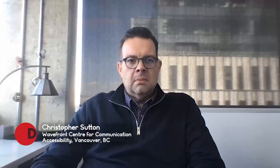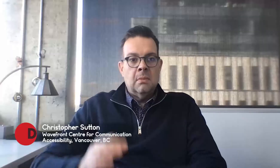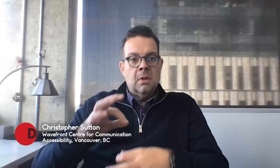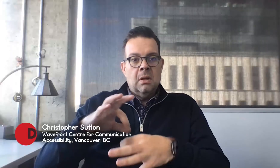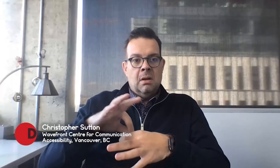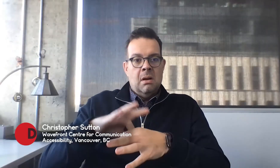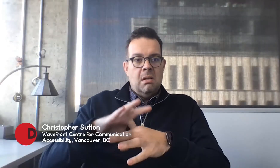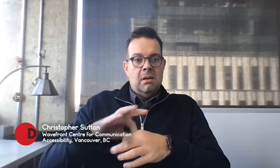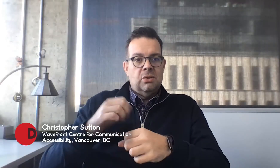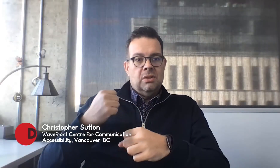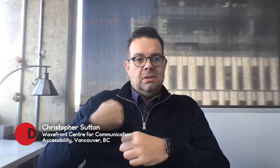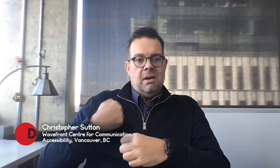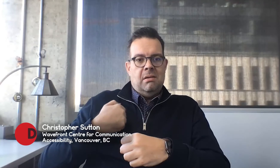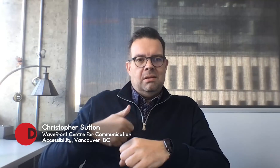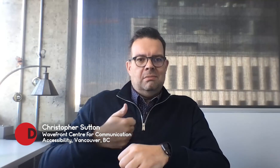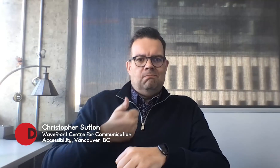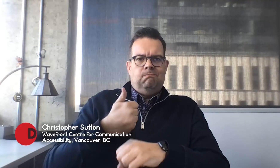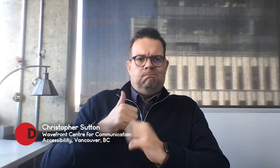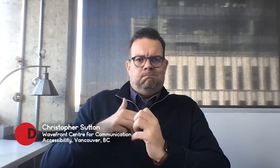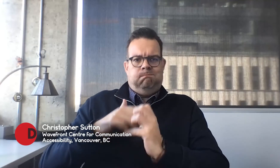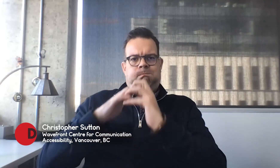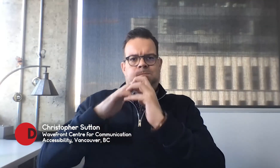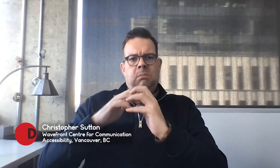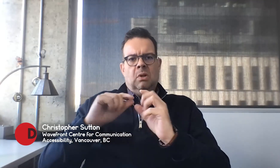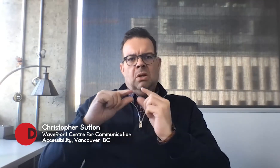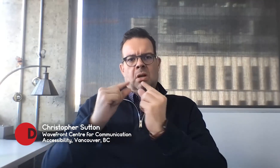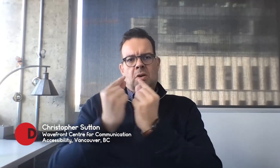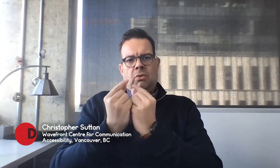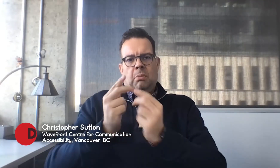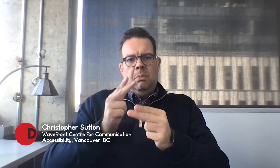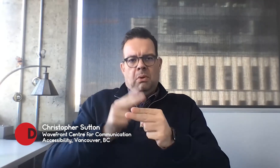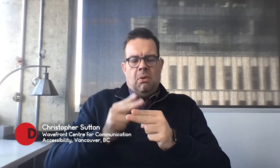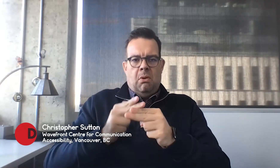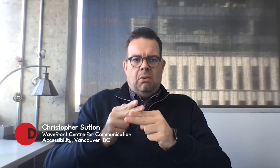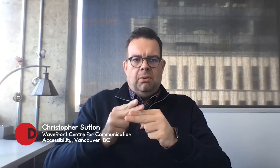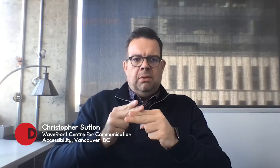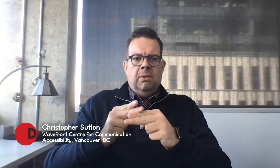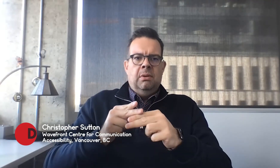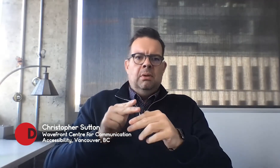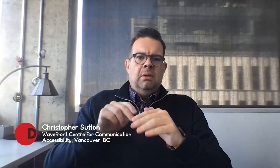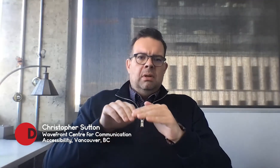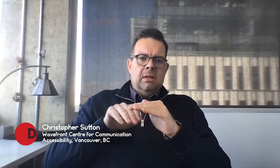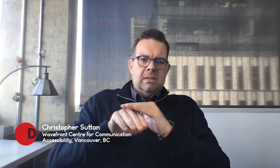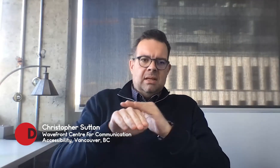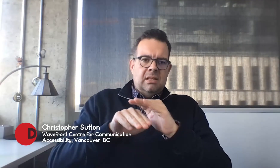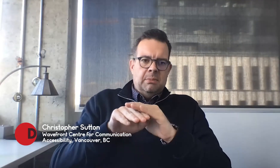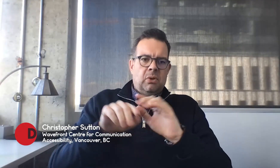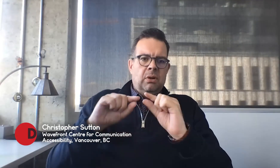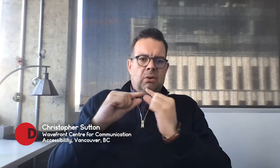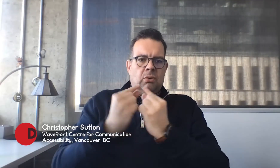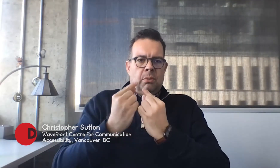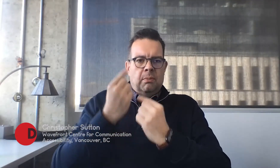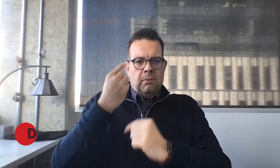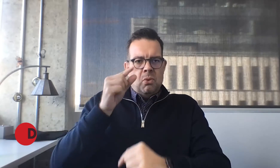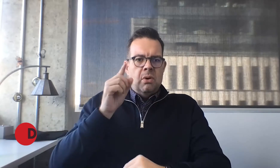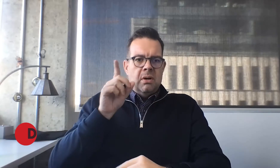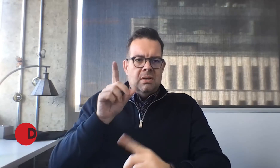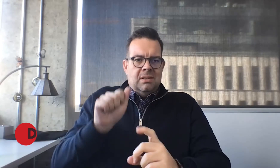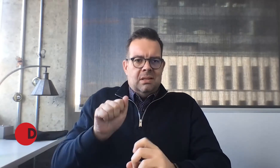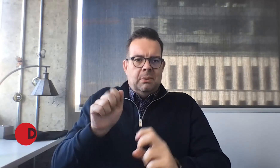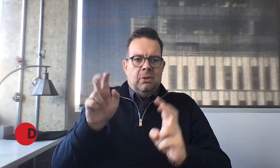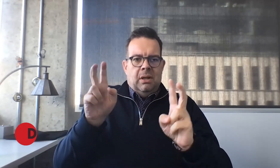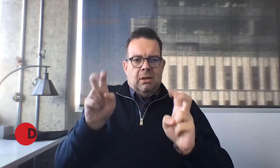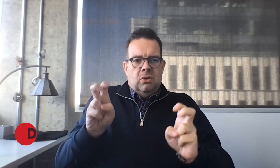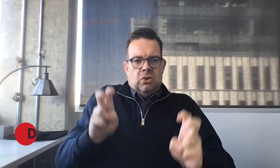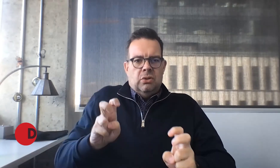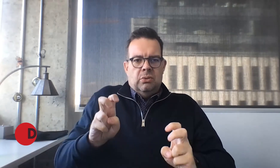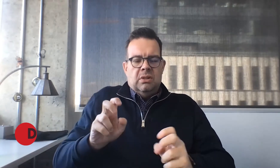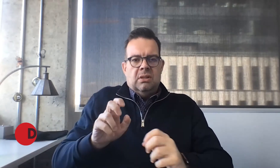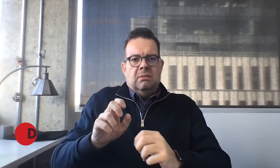Elections Canada formed a group called "Accessible Group for Disabled Issues".